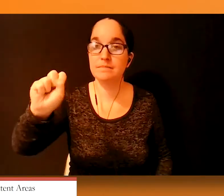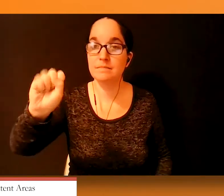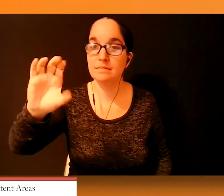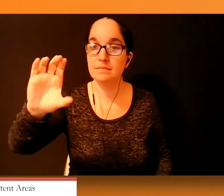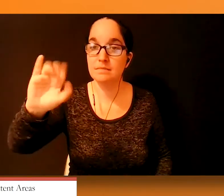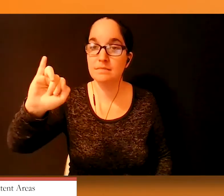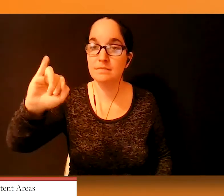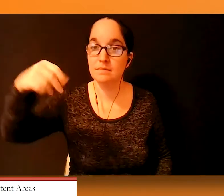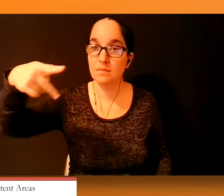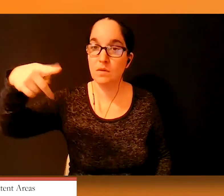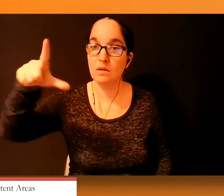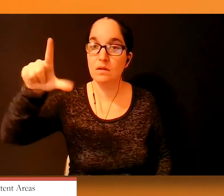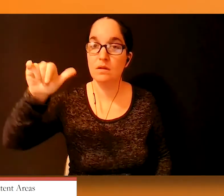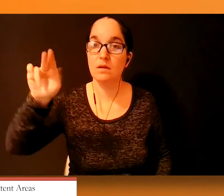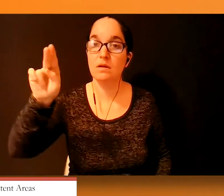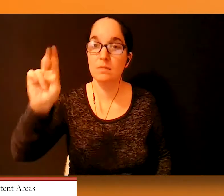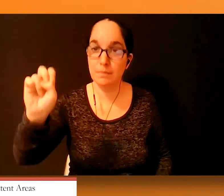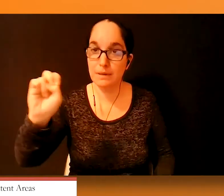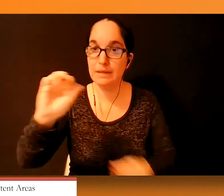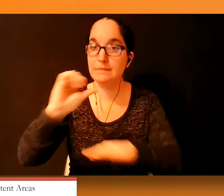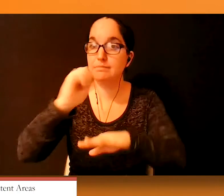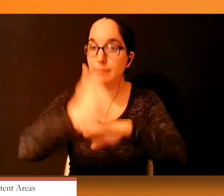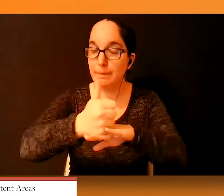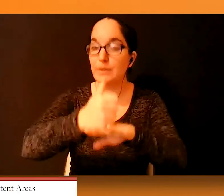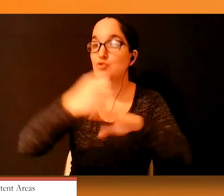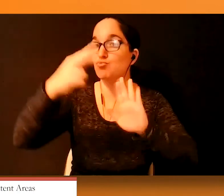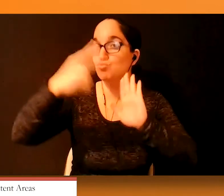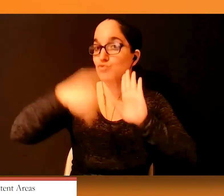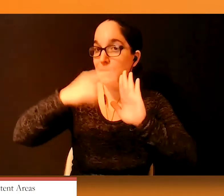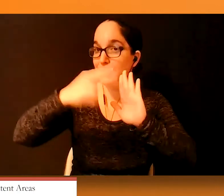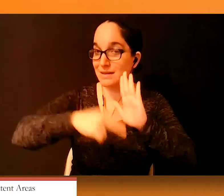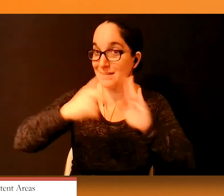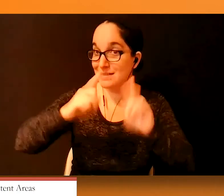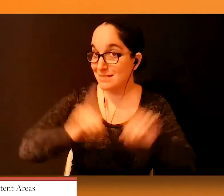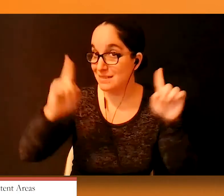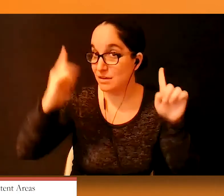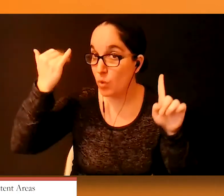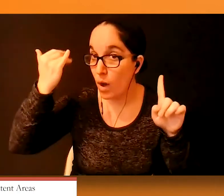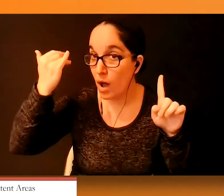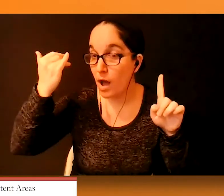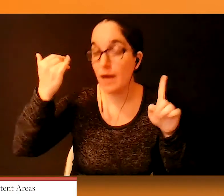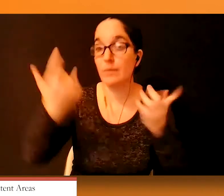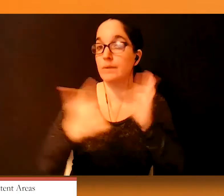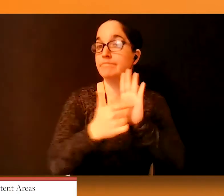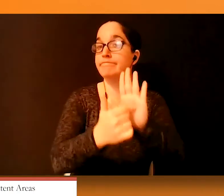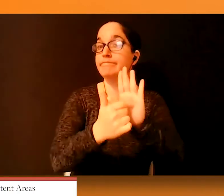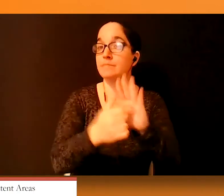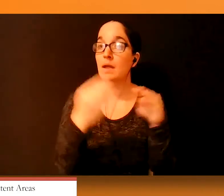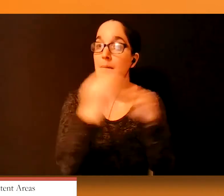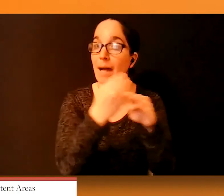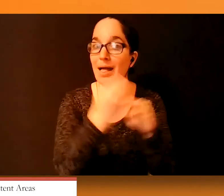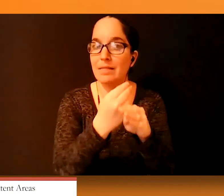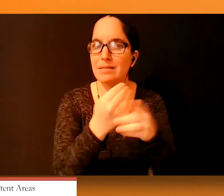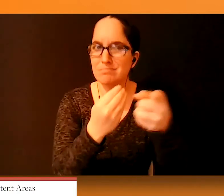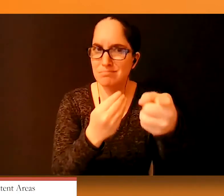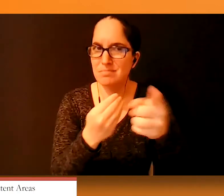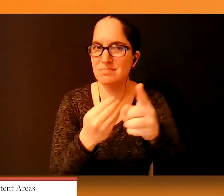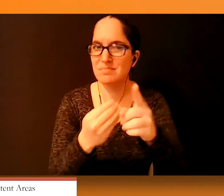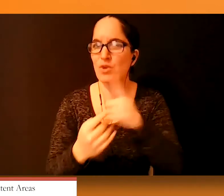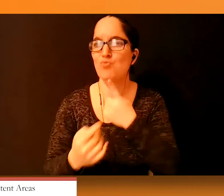And the reason it's so different is because you have things like in math, you have a lot of symbols.